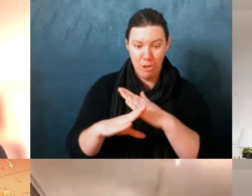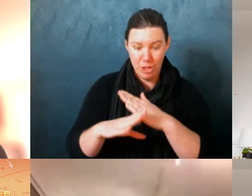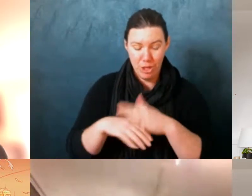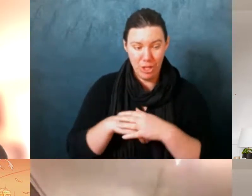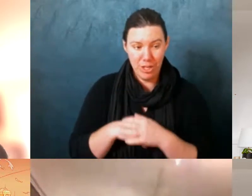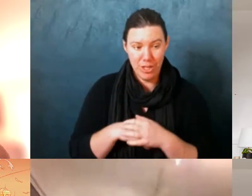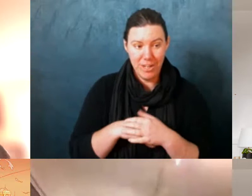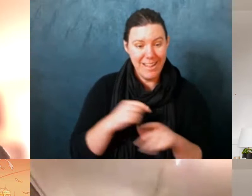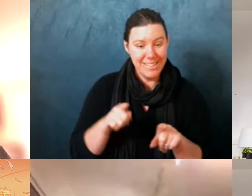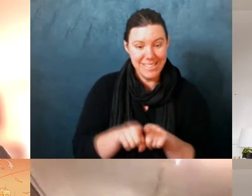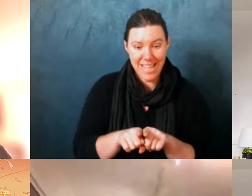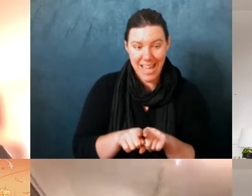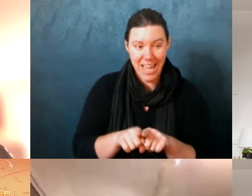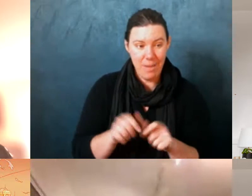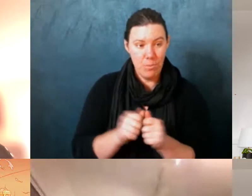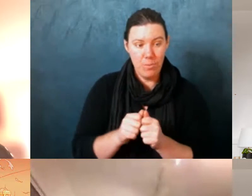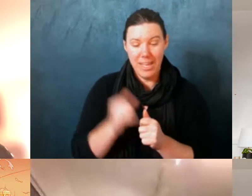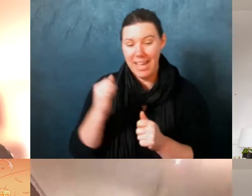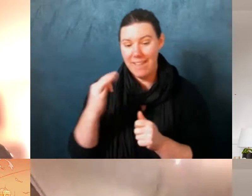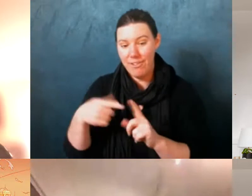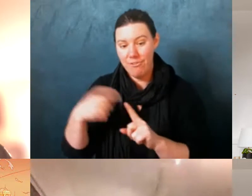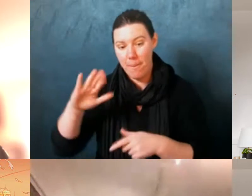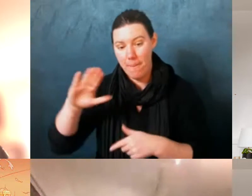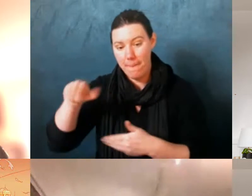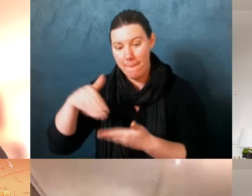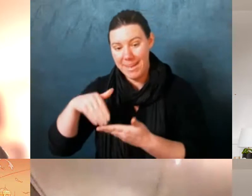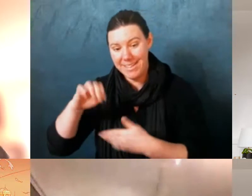for the Middle East, or this. Most of my client also, the refugees,